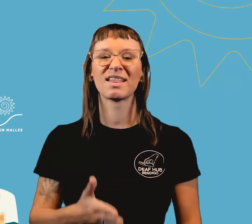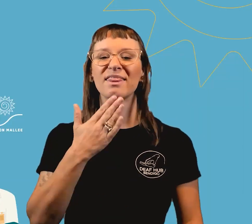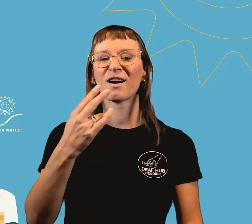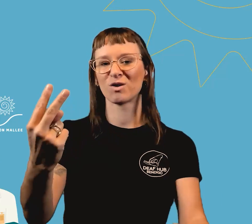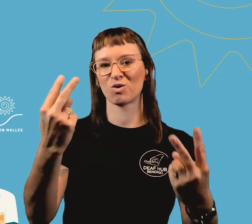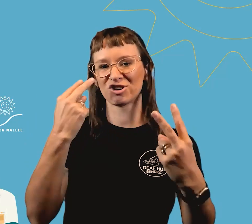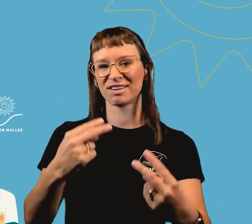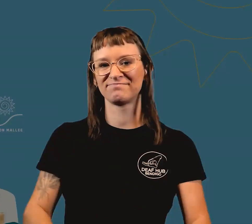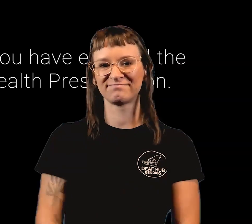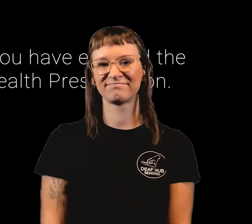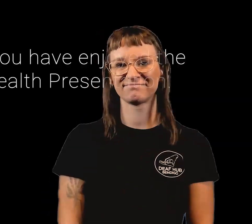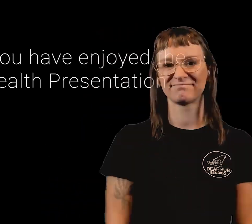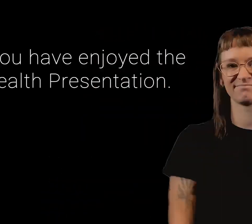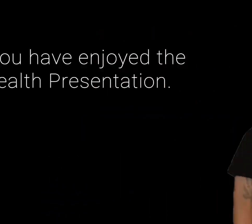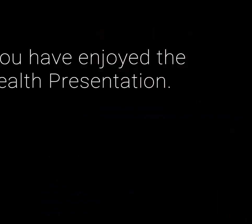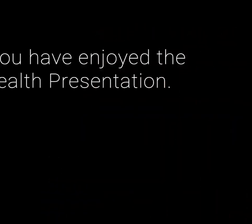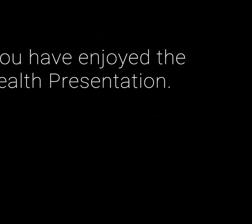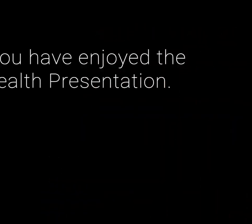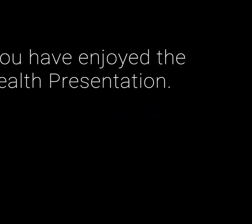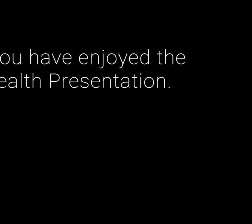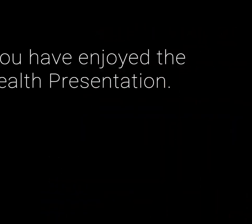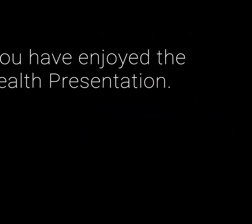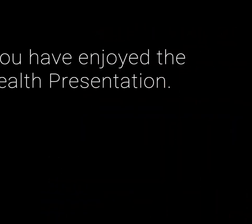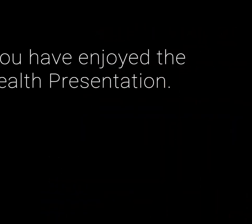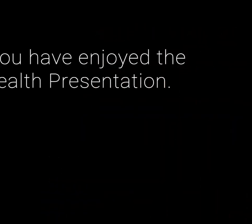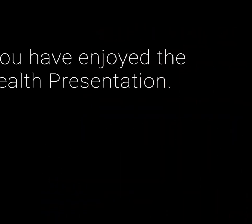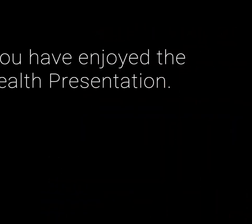Thank you for your attention today, we hope you have enjoyed the breast health presentation.